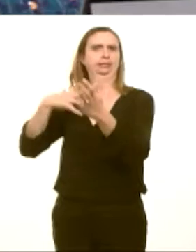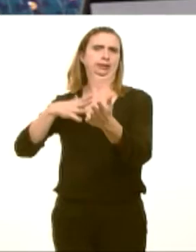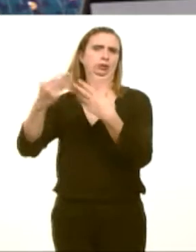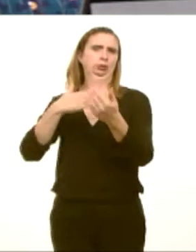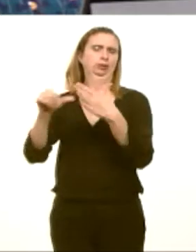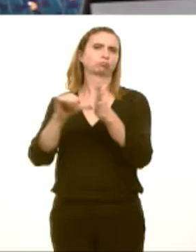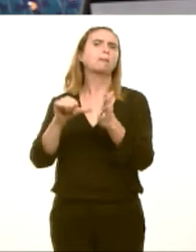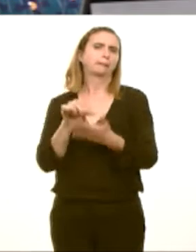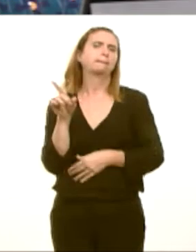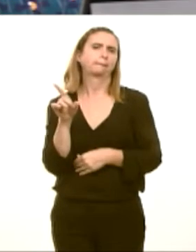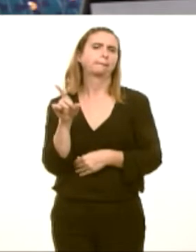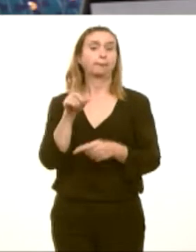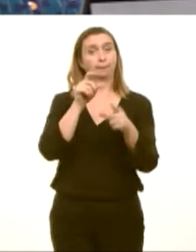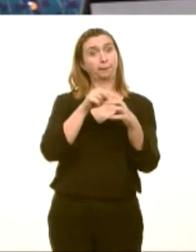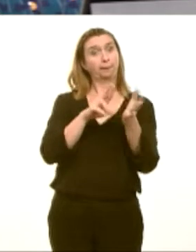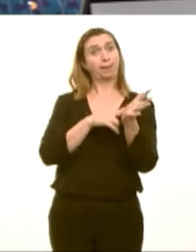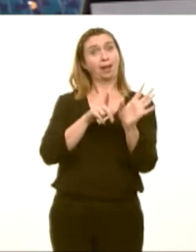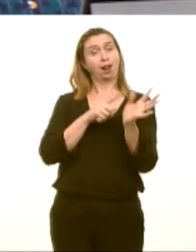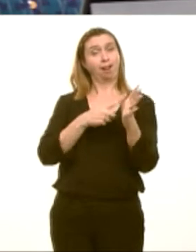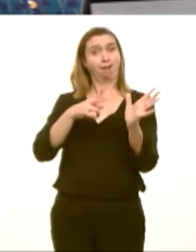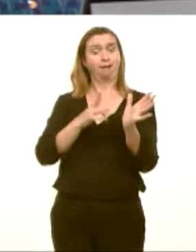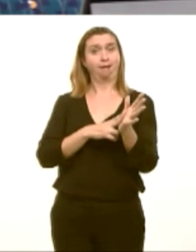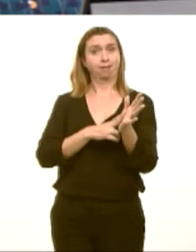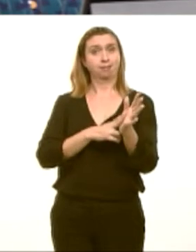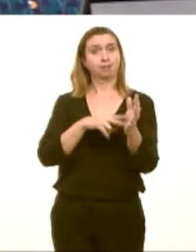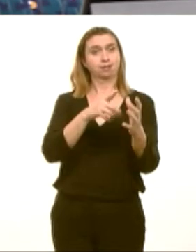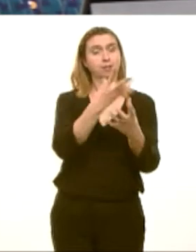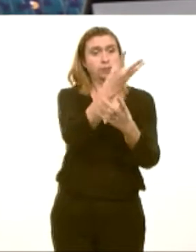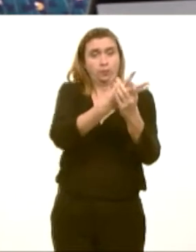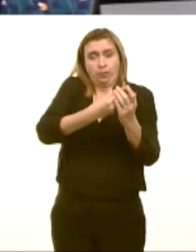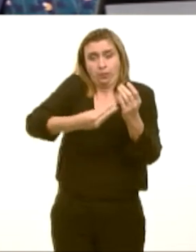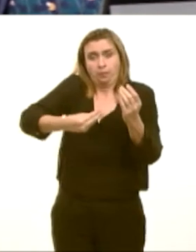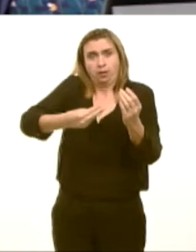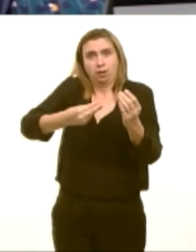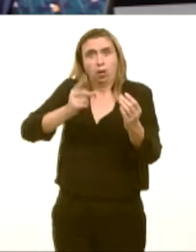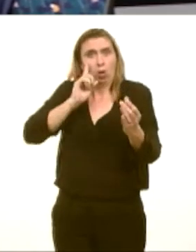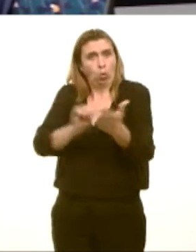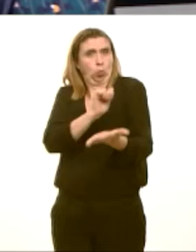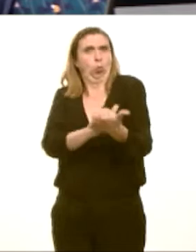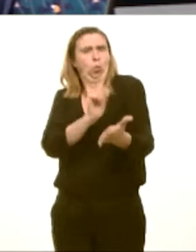Given the fact that Penylan, in exchange terms, is almost a rural area, then, clearly, BT